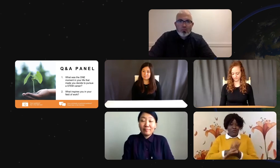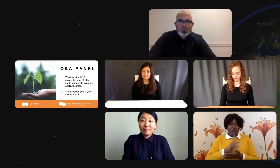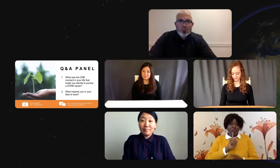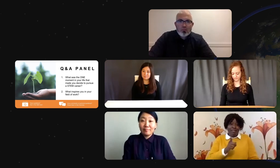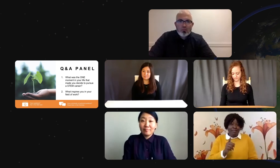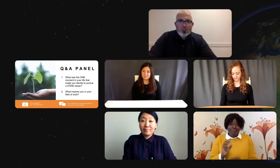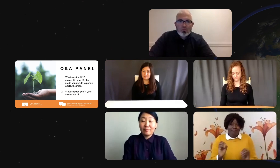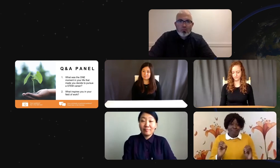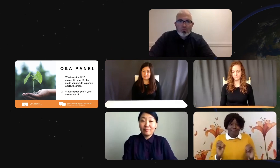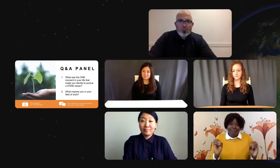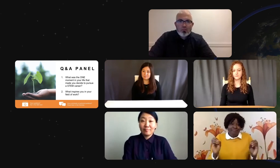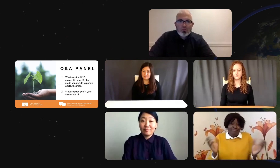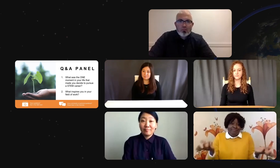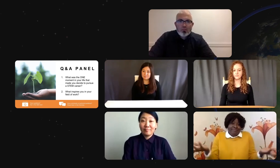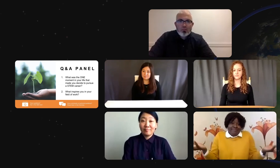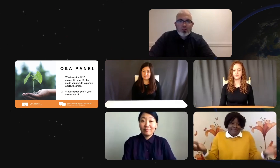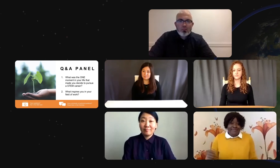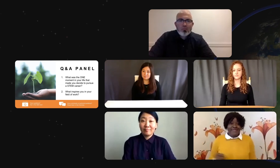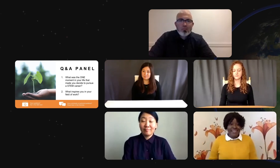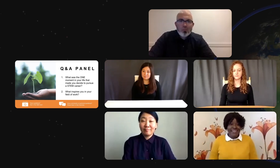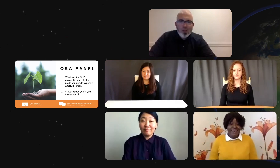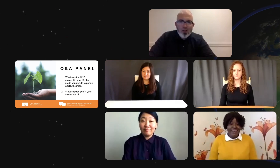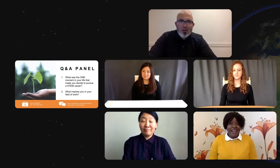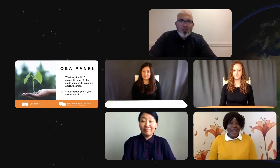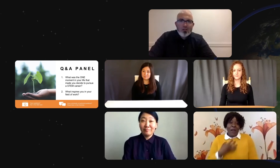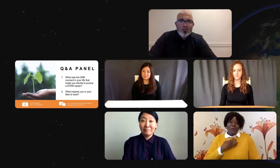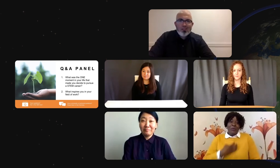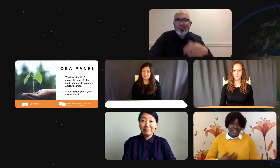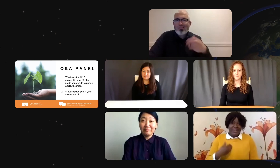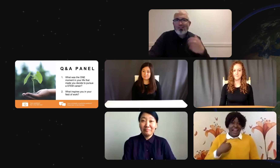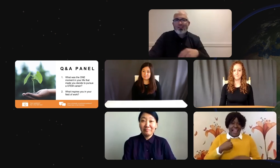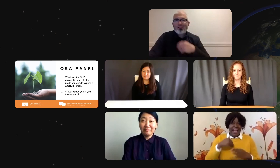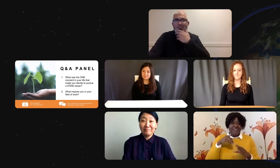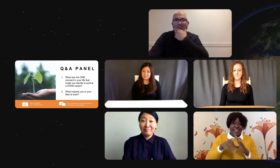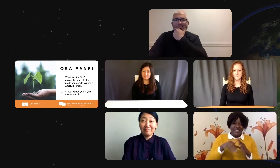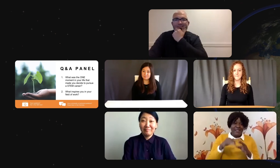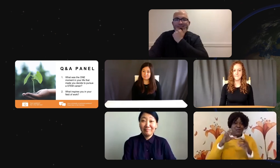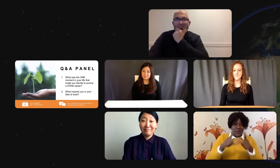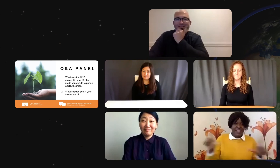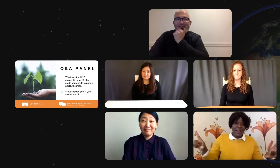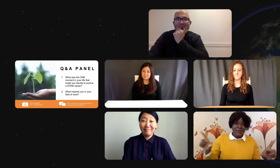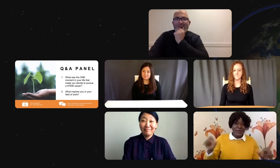But middle school for me was nothing.